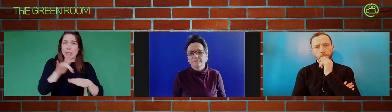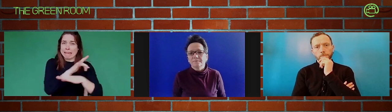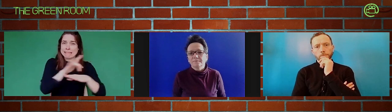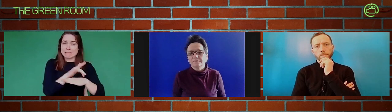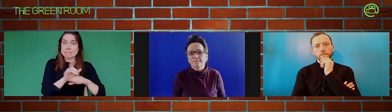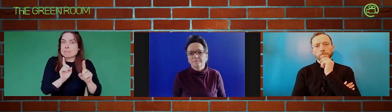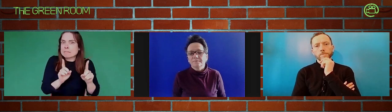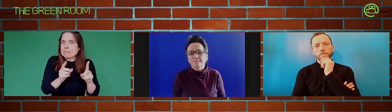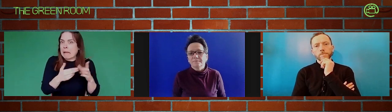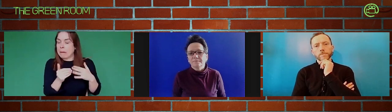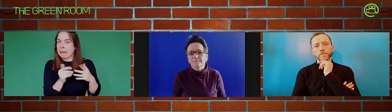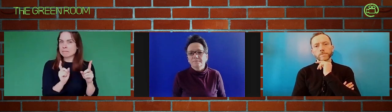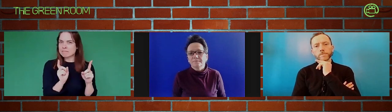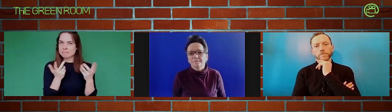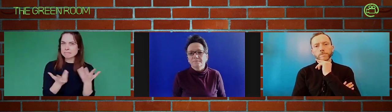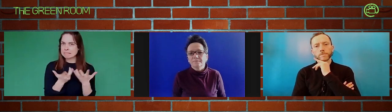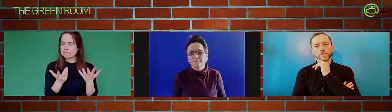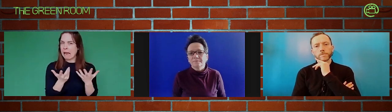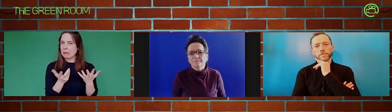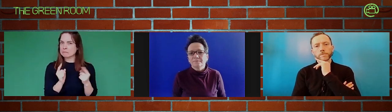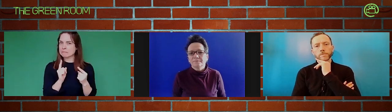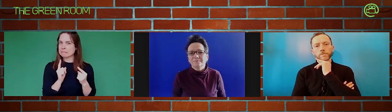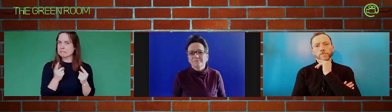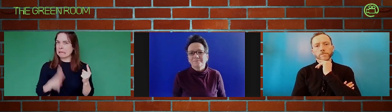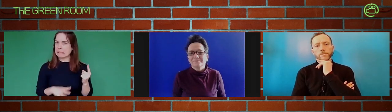so I've got to have my lift next to me.